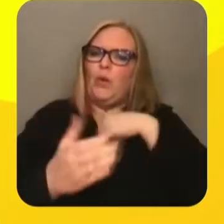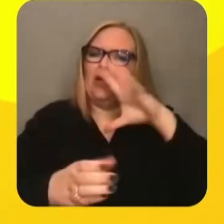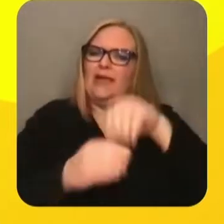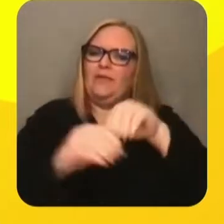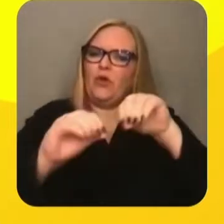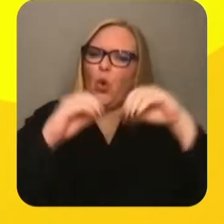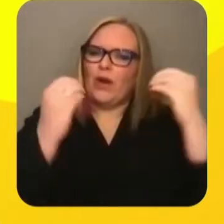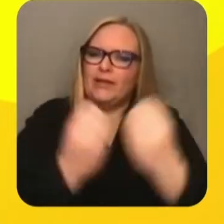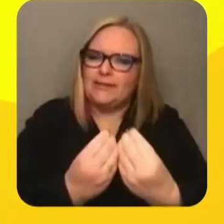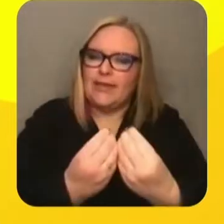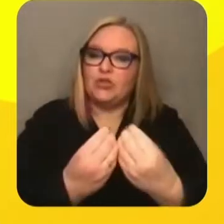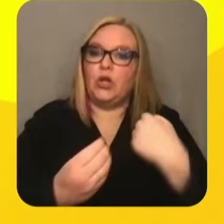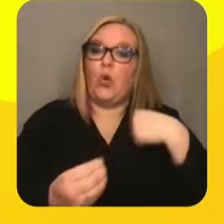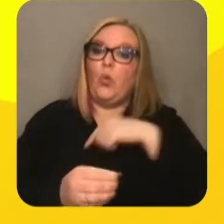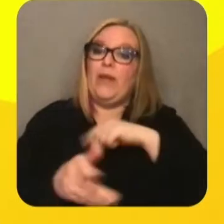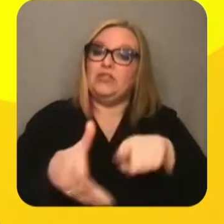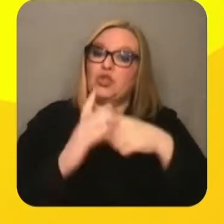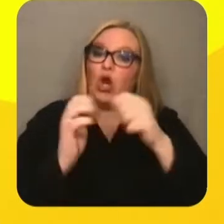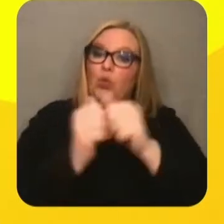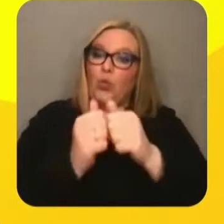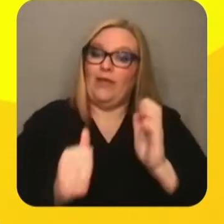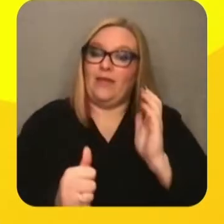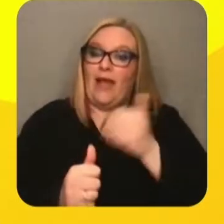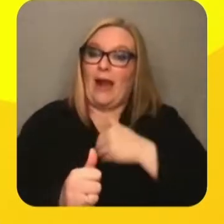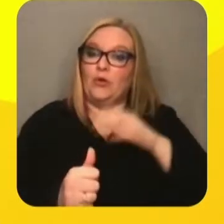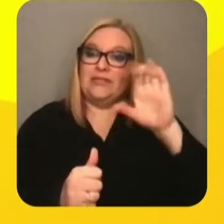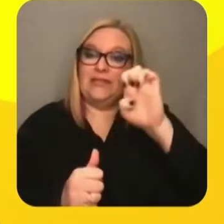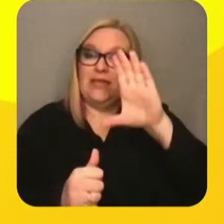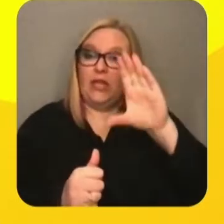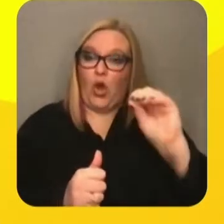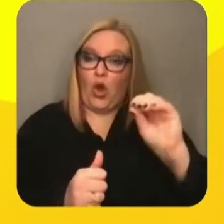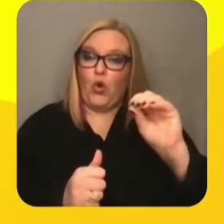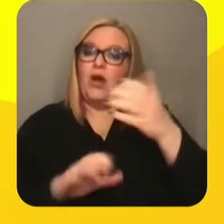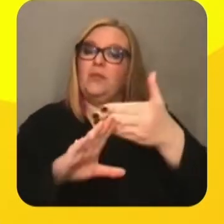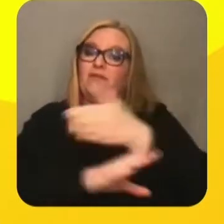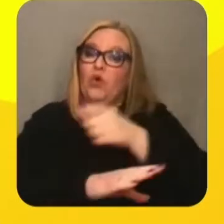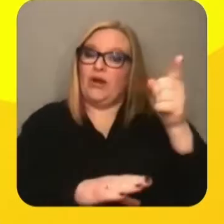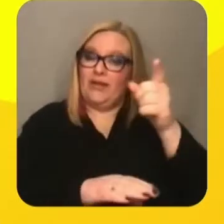Starting with our new CEO has to go before he touches a diverse talent that